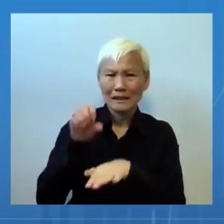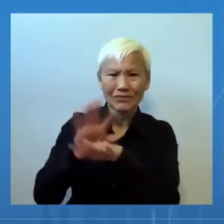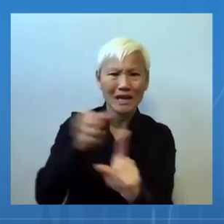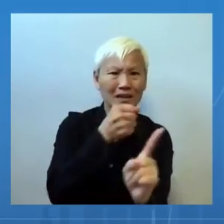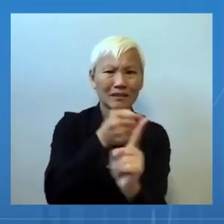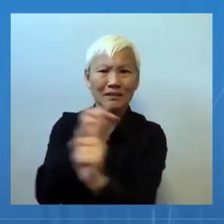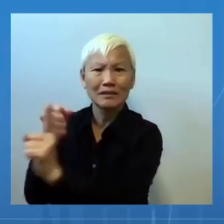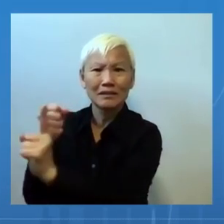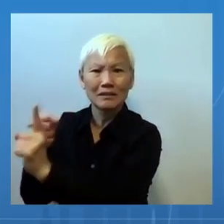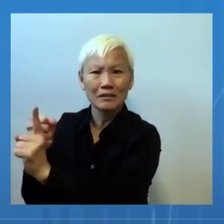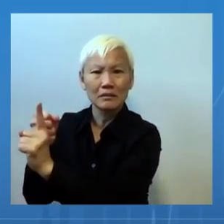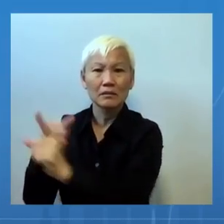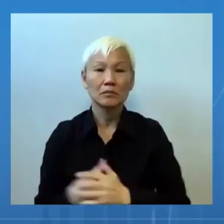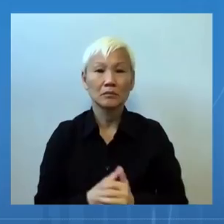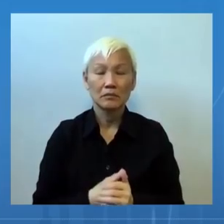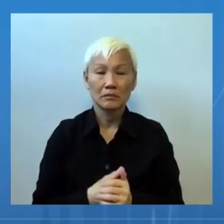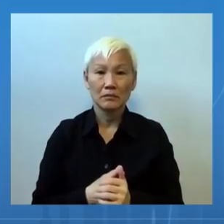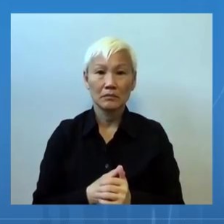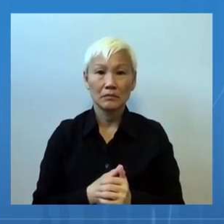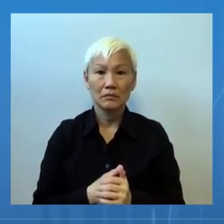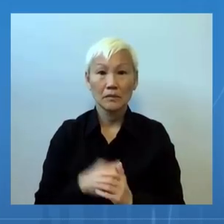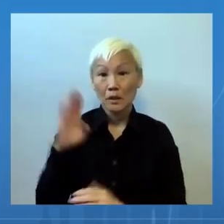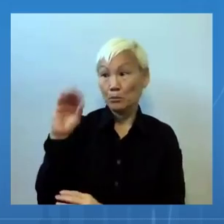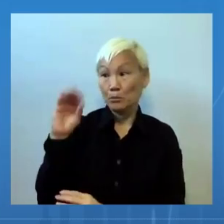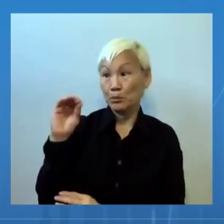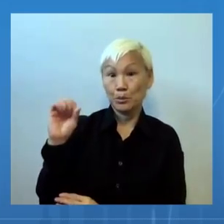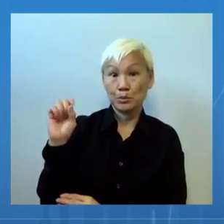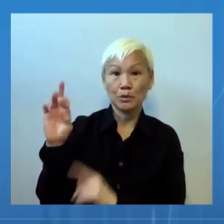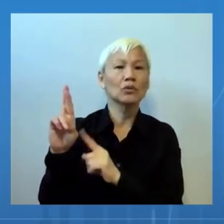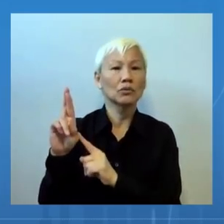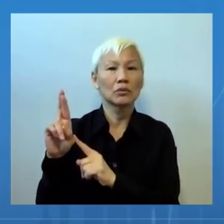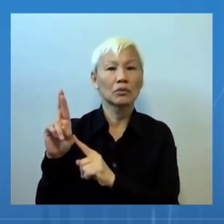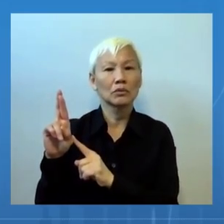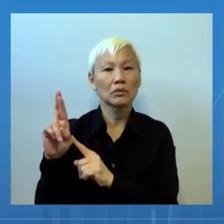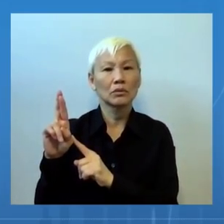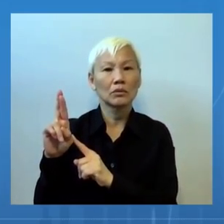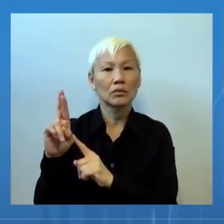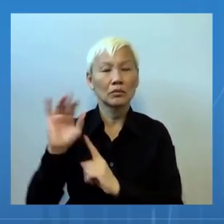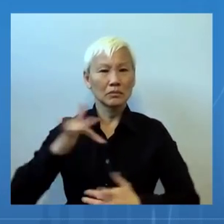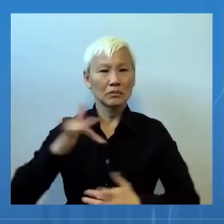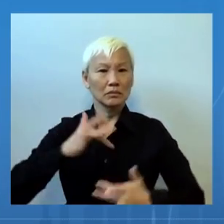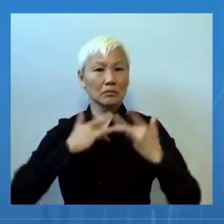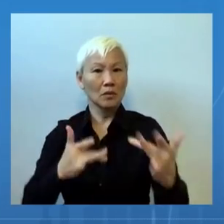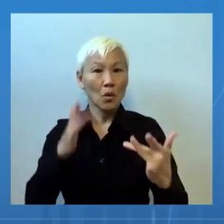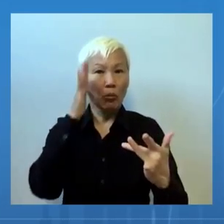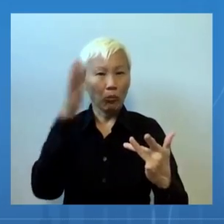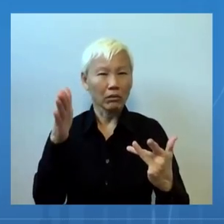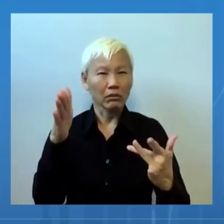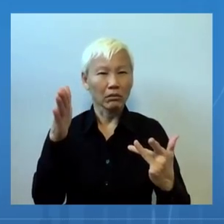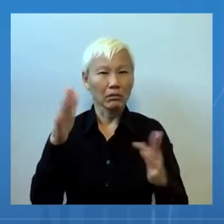Is the booster shot a regimen for waning efficacy, or is it really ultimately going to become